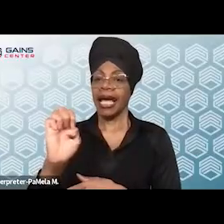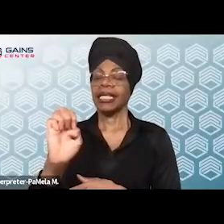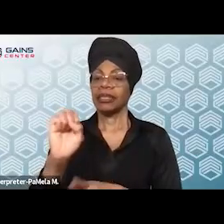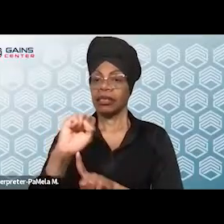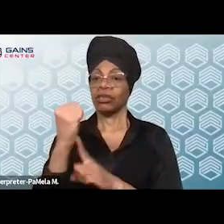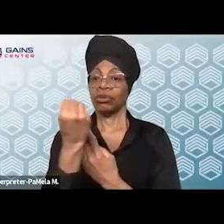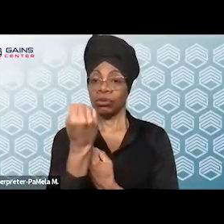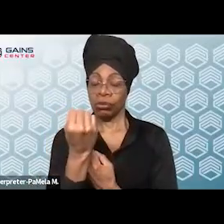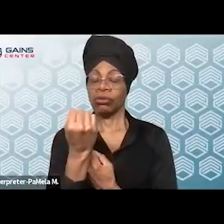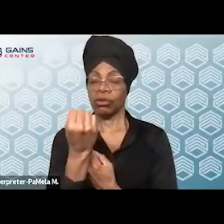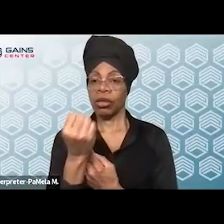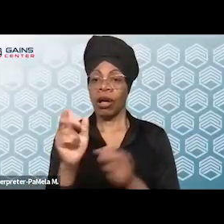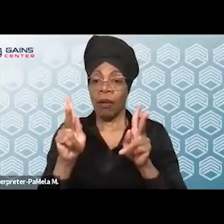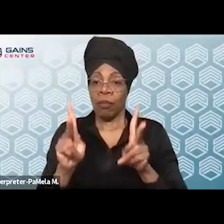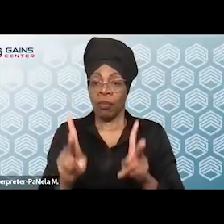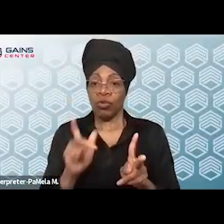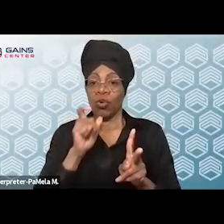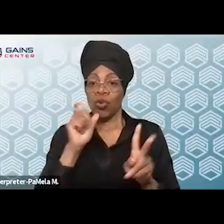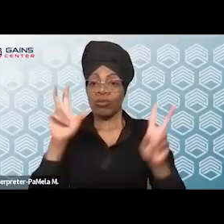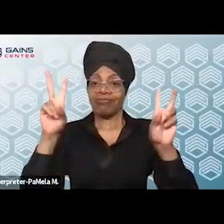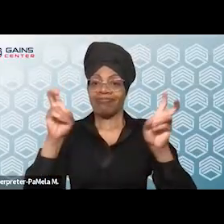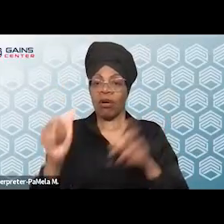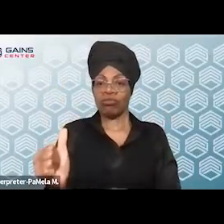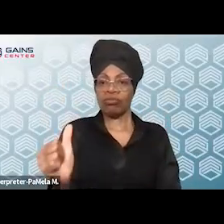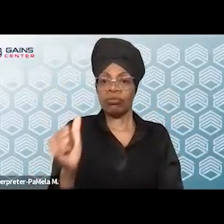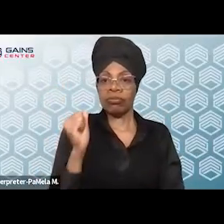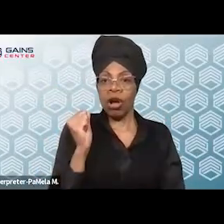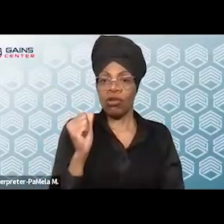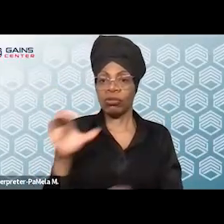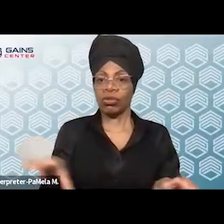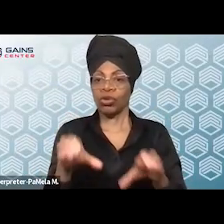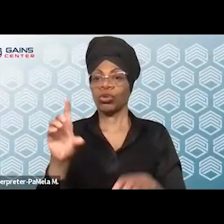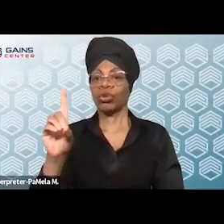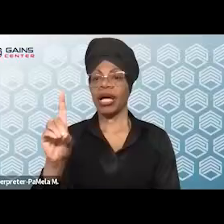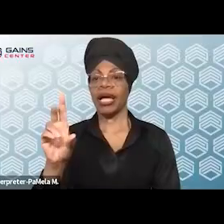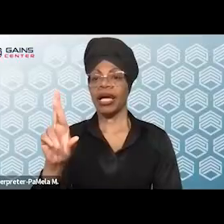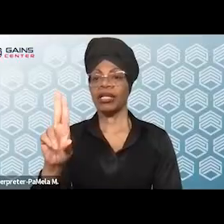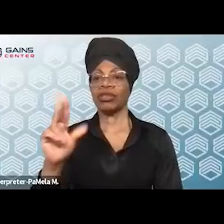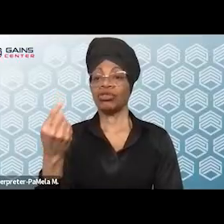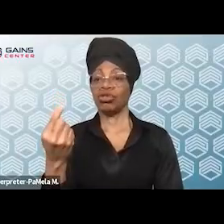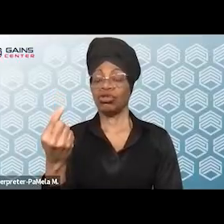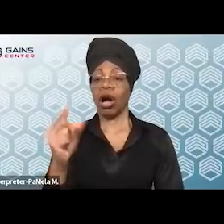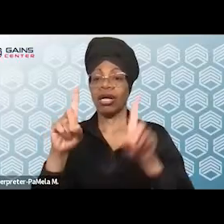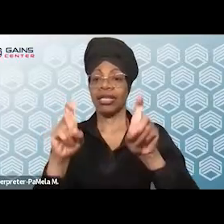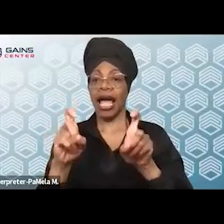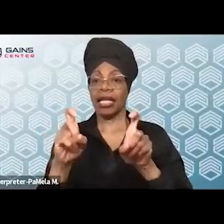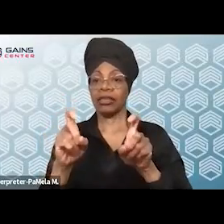where an individual was quote "refusing to do a drug test" or to void a sample for a drug test.